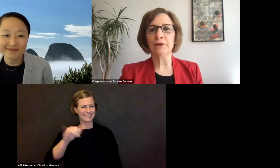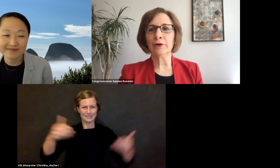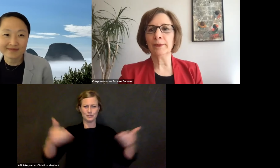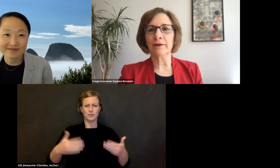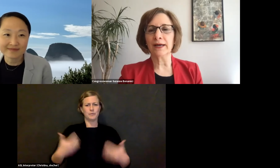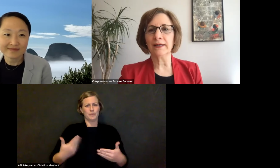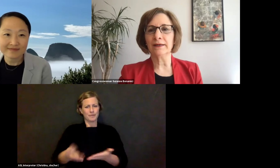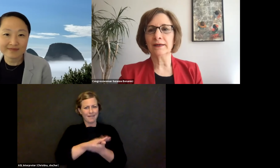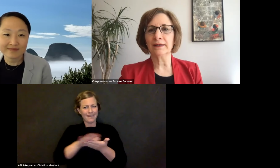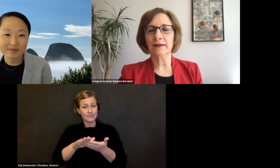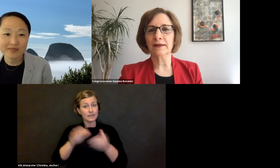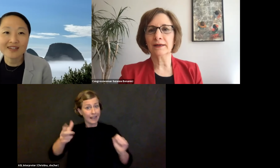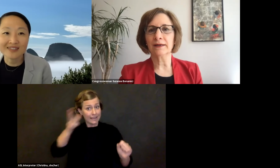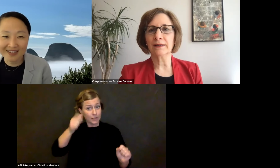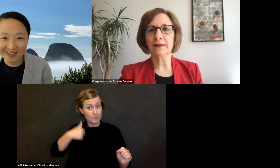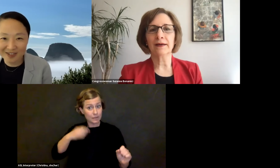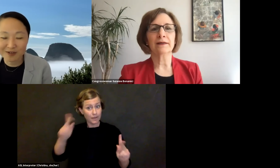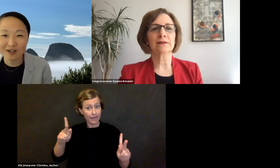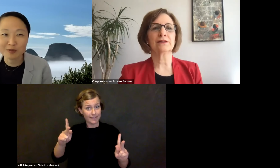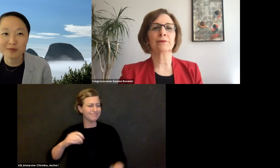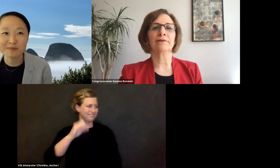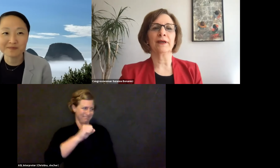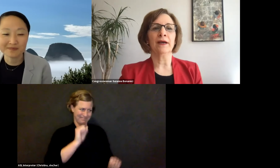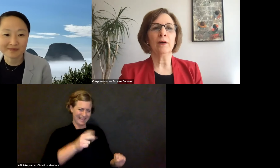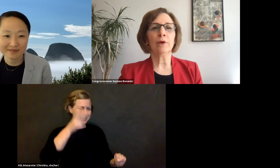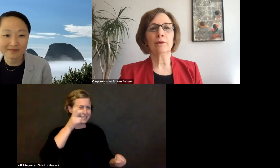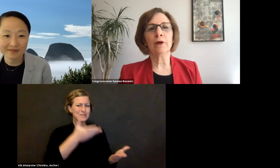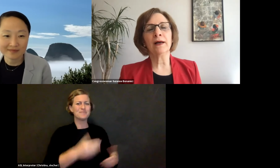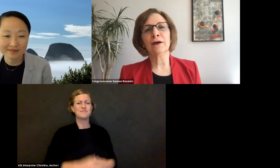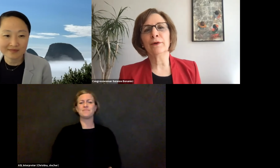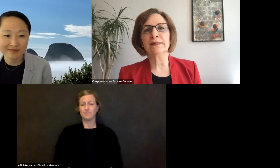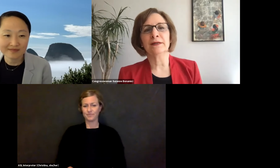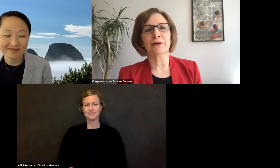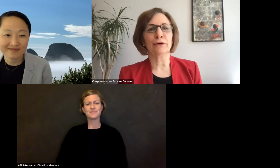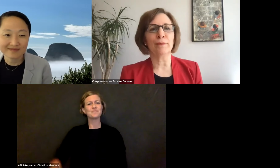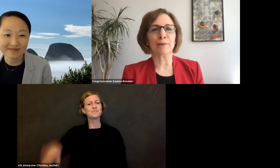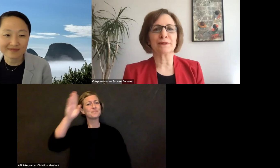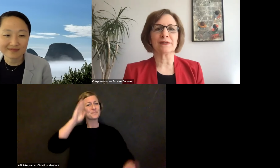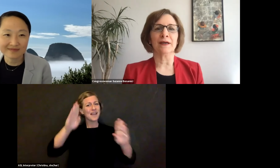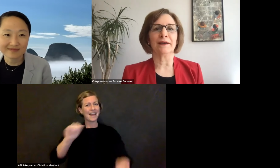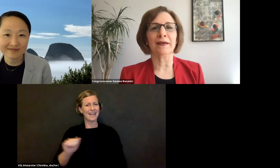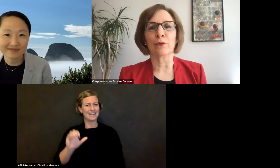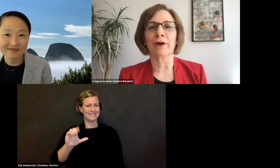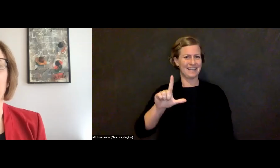introduce you to congresswoman Suzanne Bonamici. >> Thank you so much.